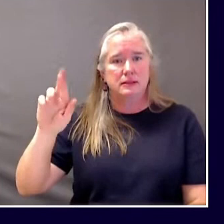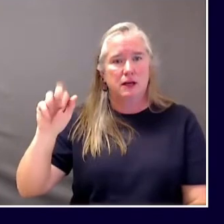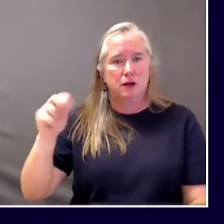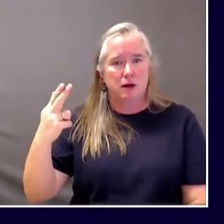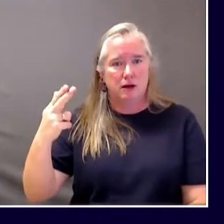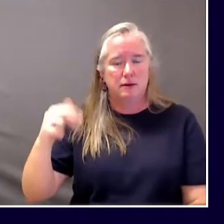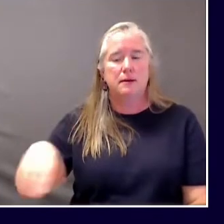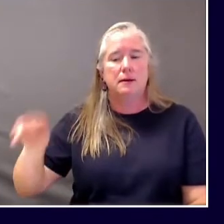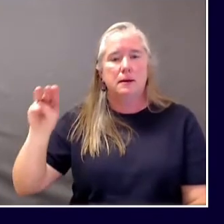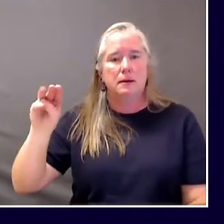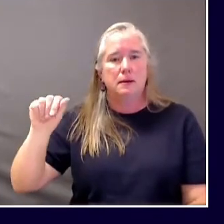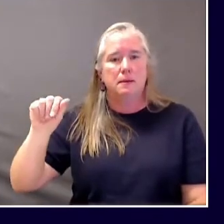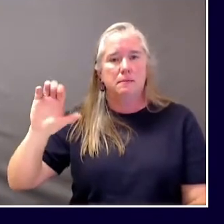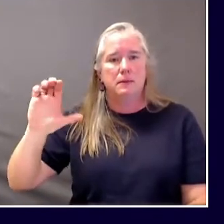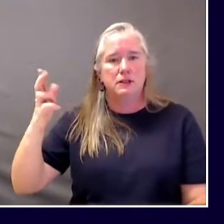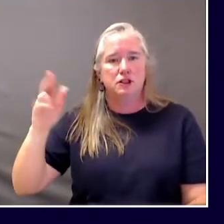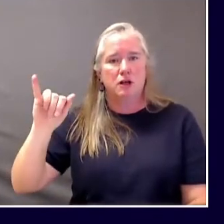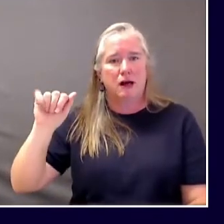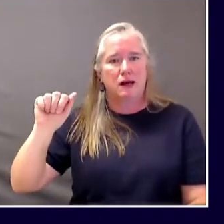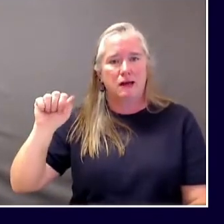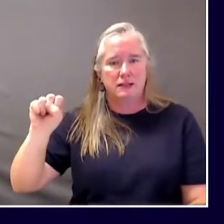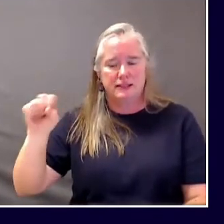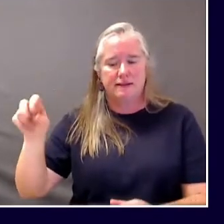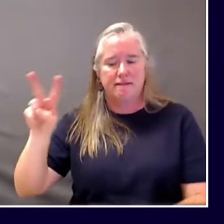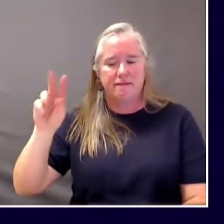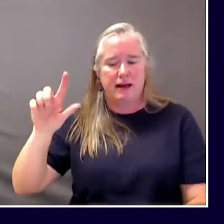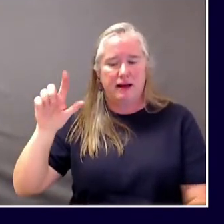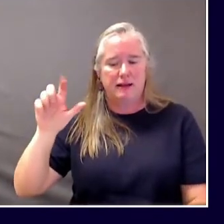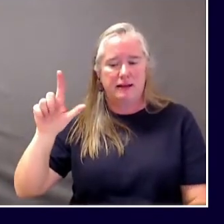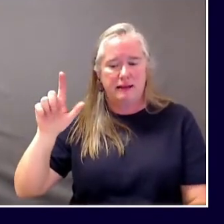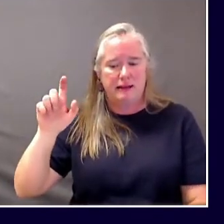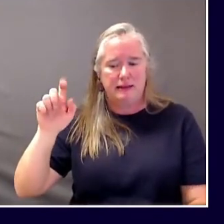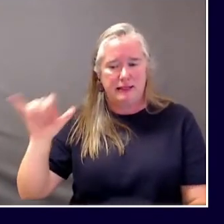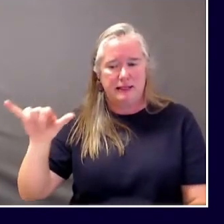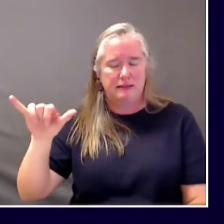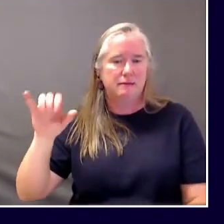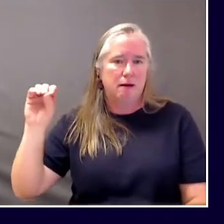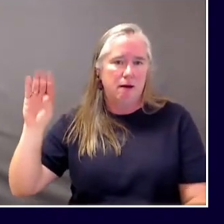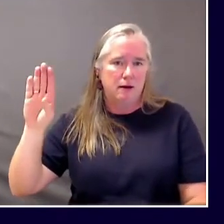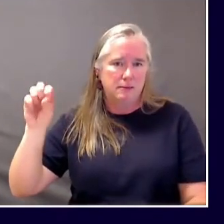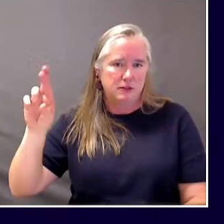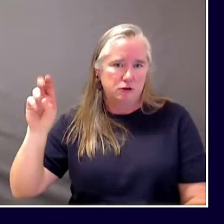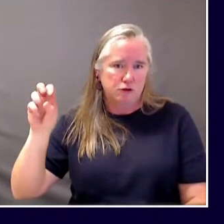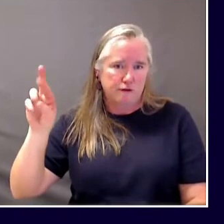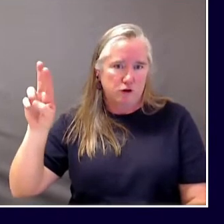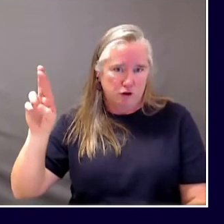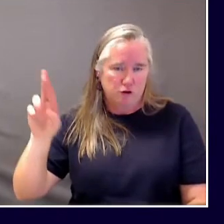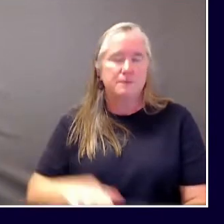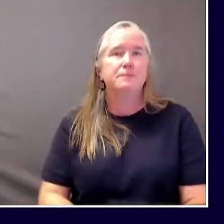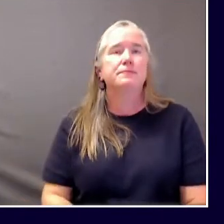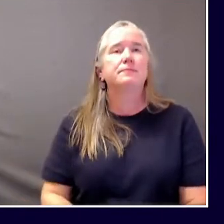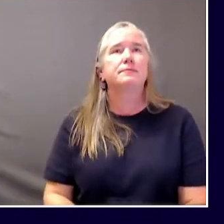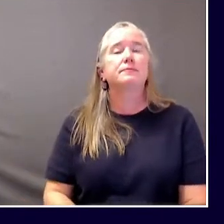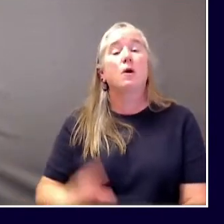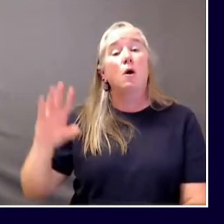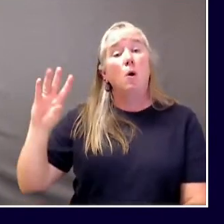valley news observer thank you doctor shot here in